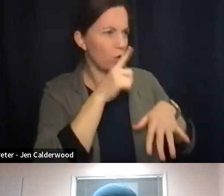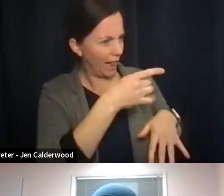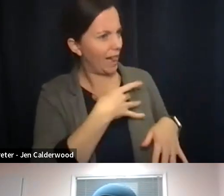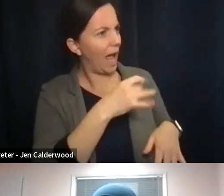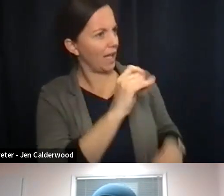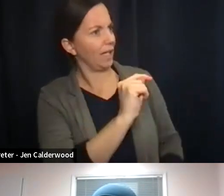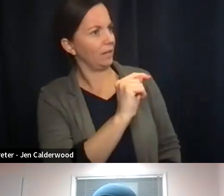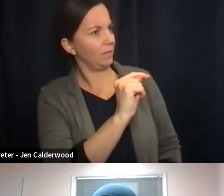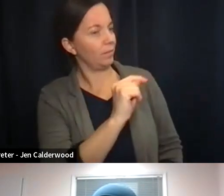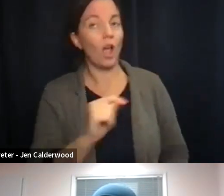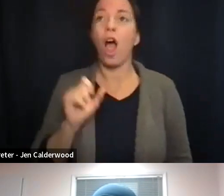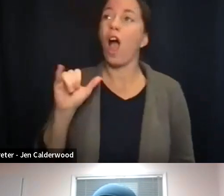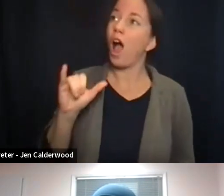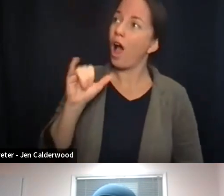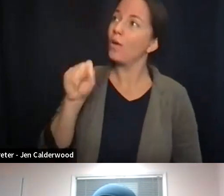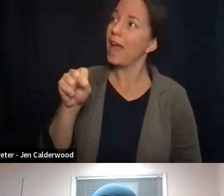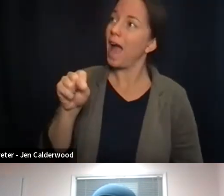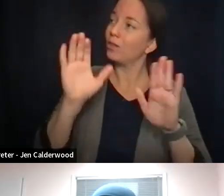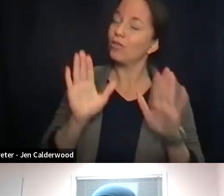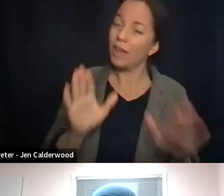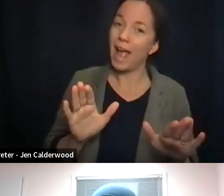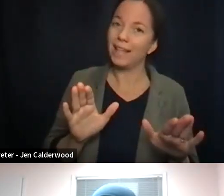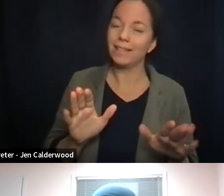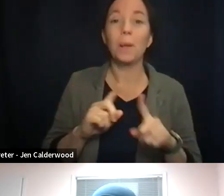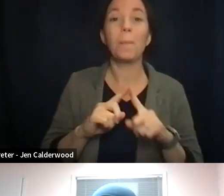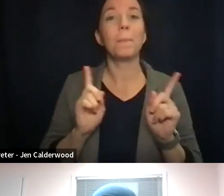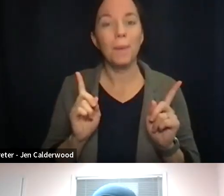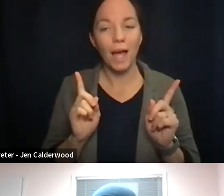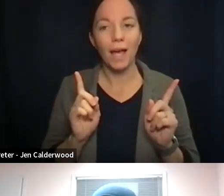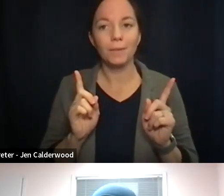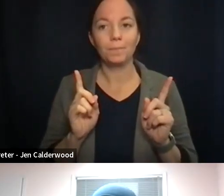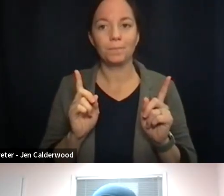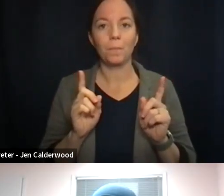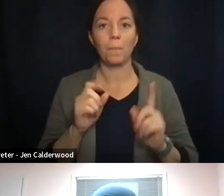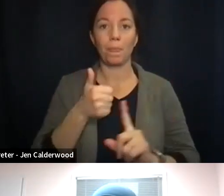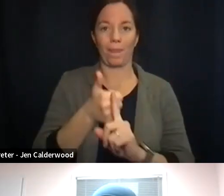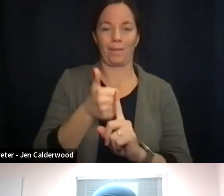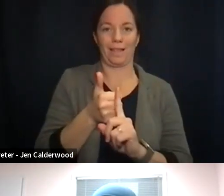That you go to. You have friends there, and you get a color, and you get to paint your nails, and you really like it. You get to color and you get to paint your nails you really like it they are like oh, yeah that's great.